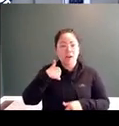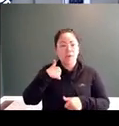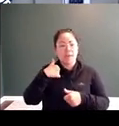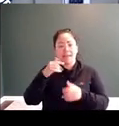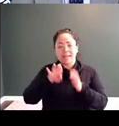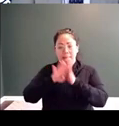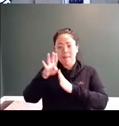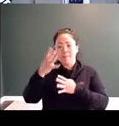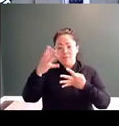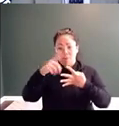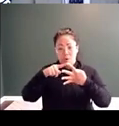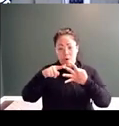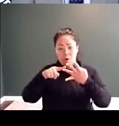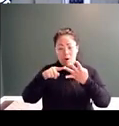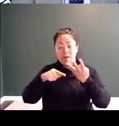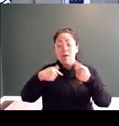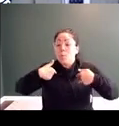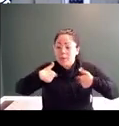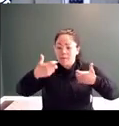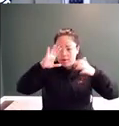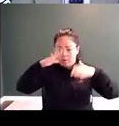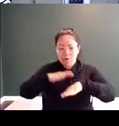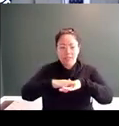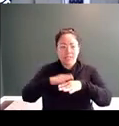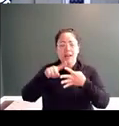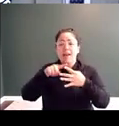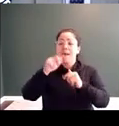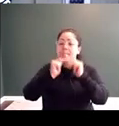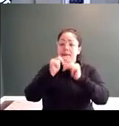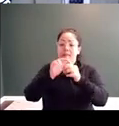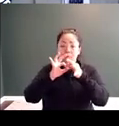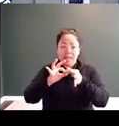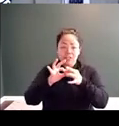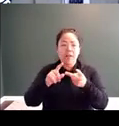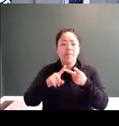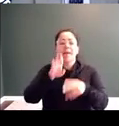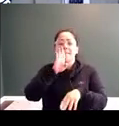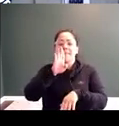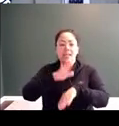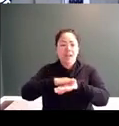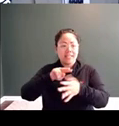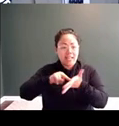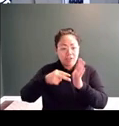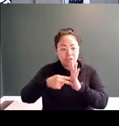that we wanted to focus on at LUNA. And those are building relationships, being intentional, and designing our physical space